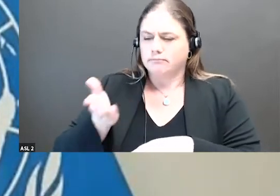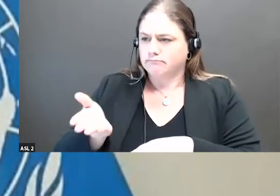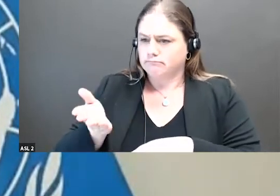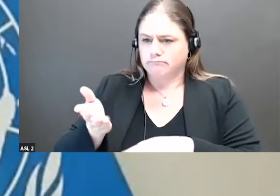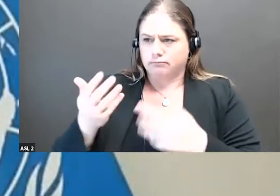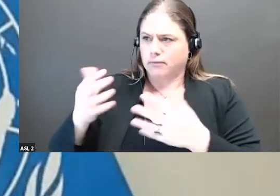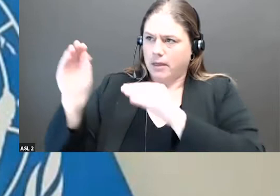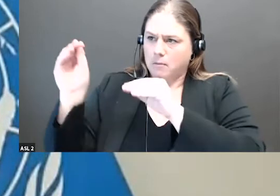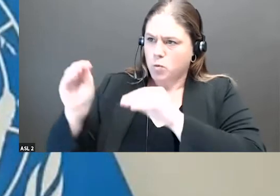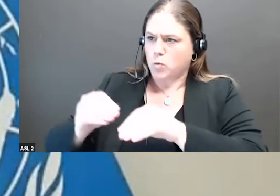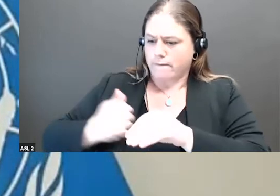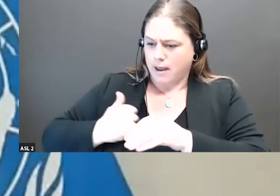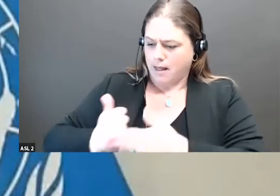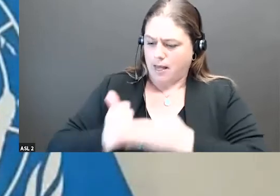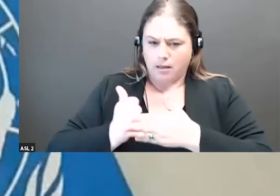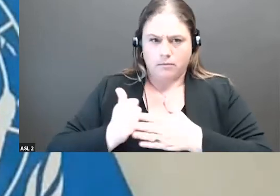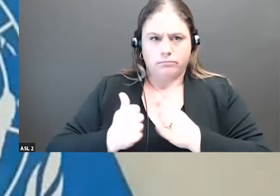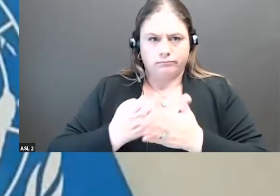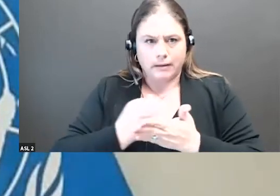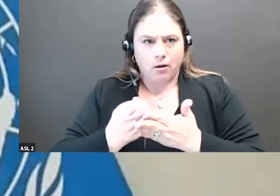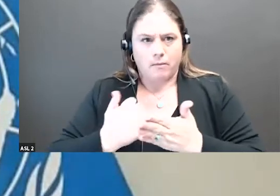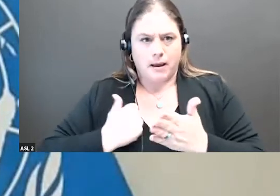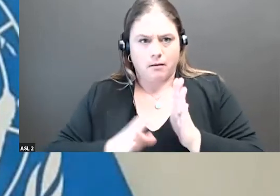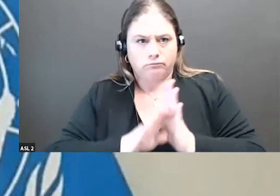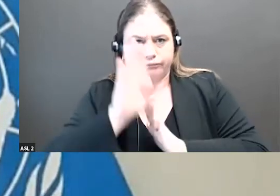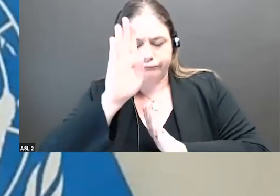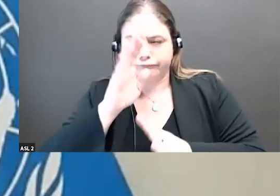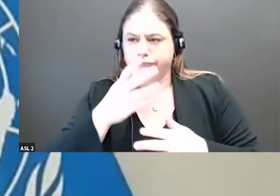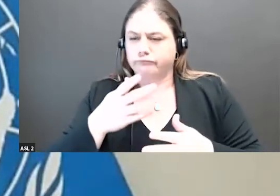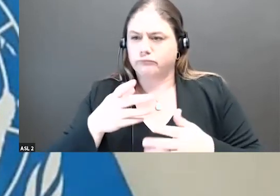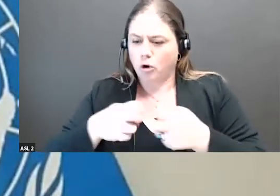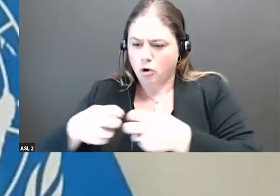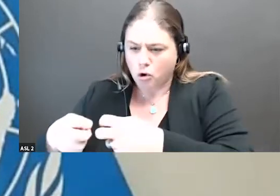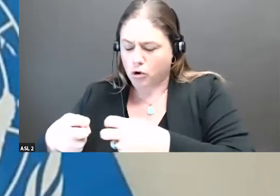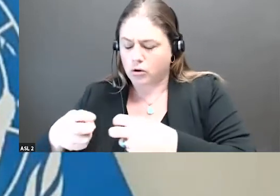I have many of their faces and their personalities very clearly in my mind's eye,